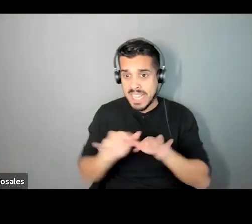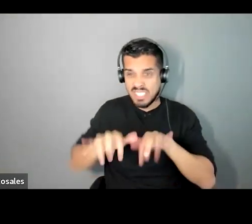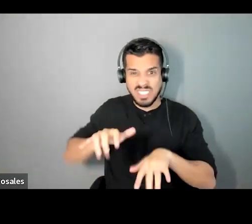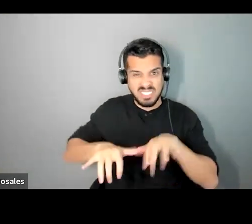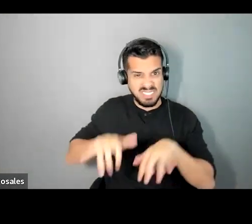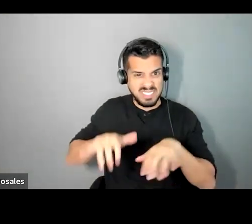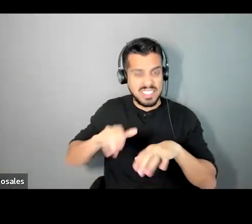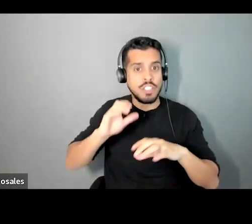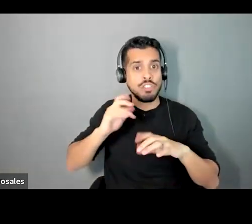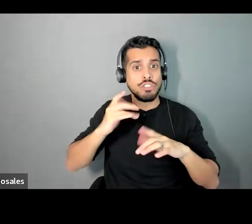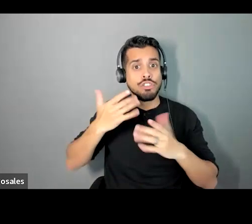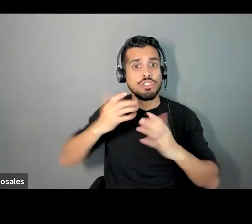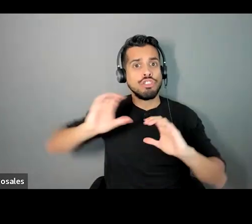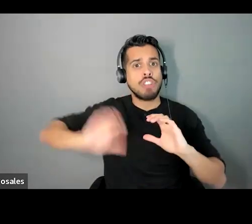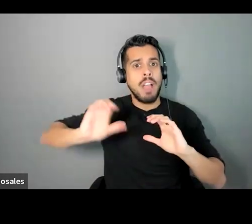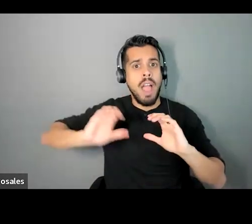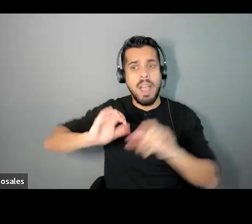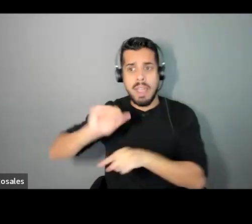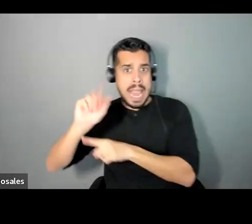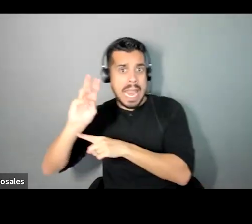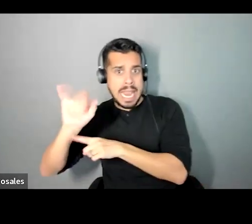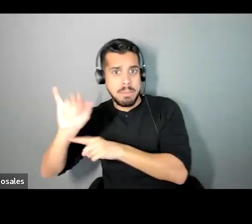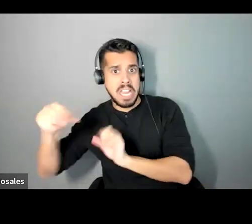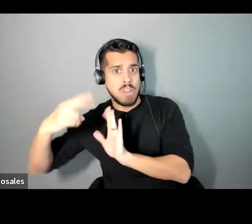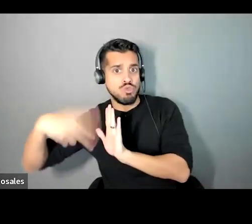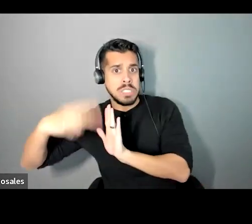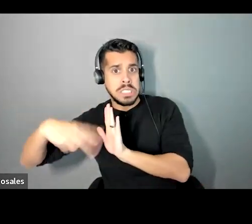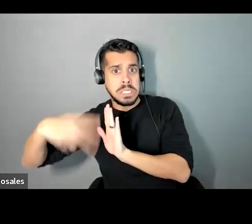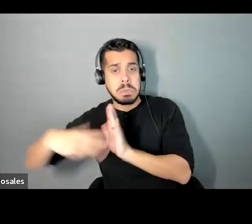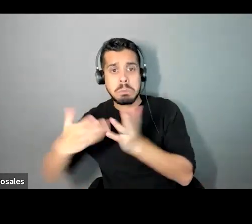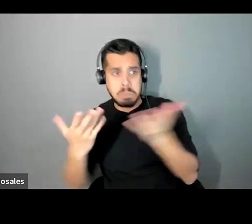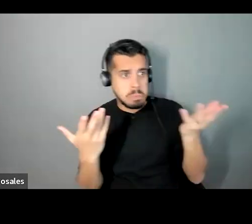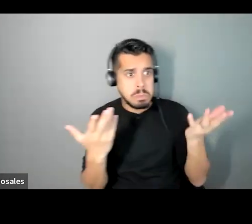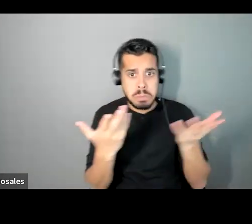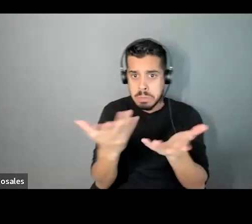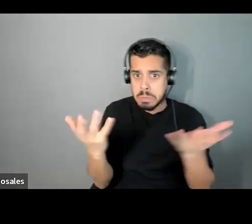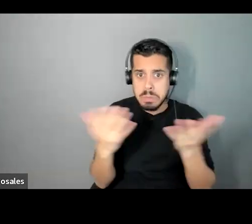And, Amy, if you wanna read it off or whatever. So, um... but thank you, uh... - [Brenda] Okay.